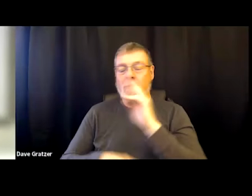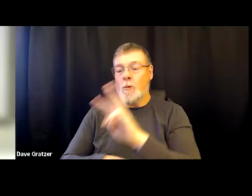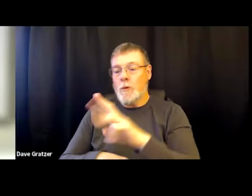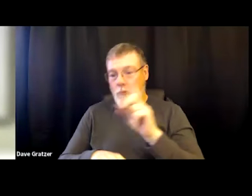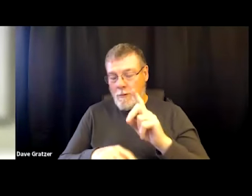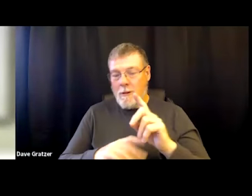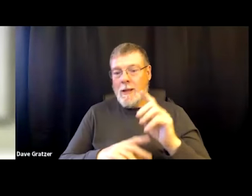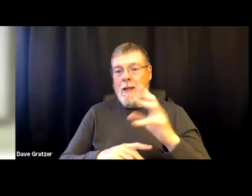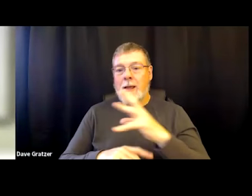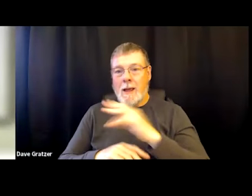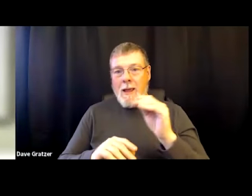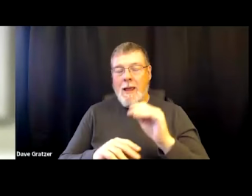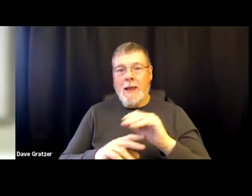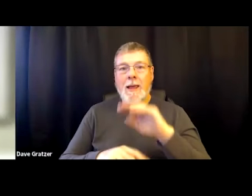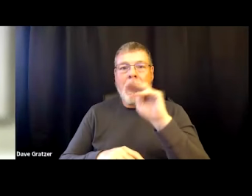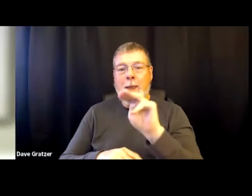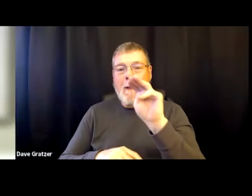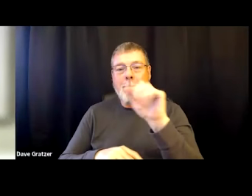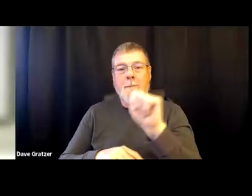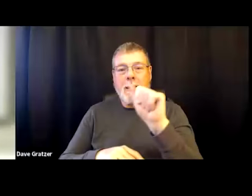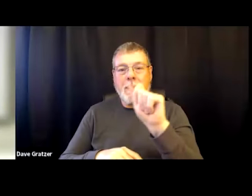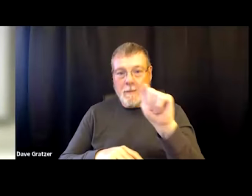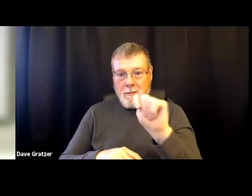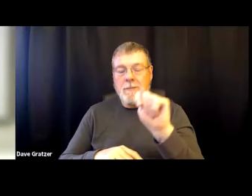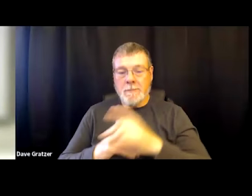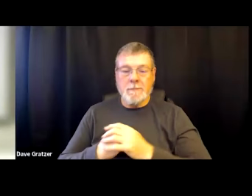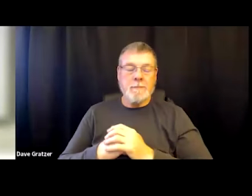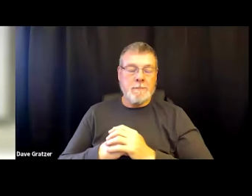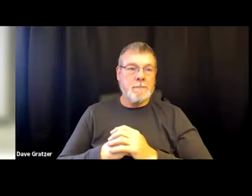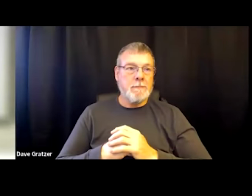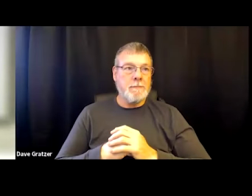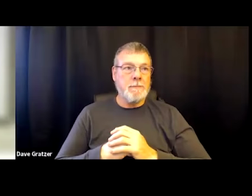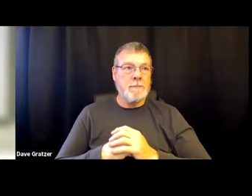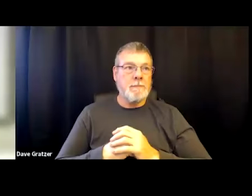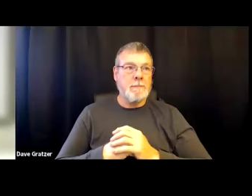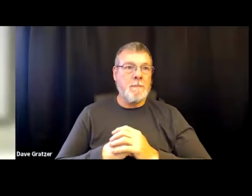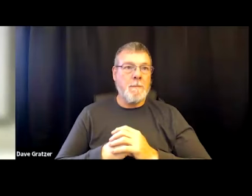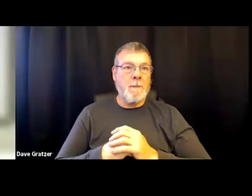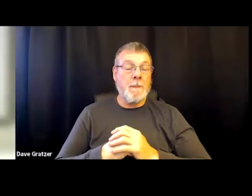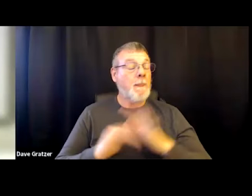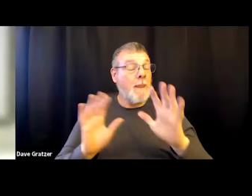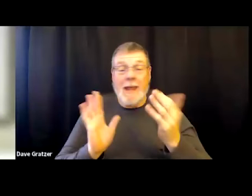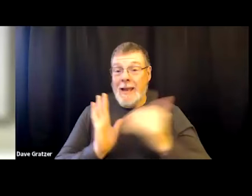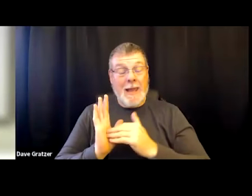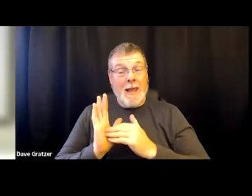and the use of MAT among this population. So, and again, I think during that window,